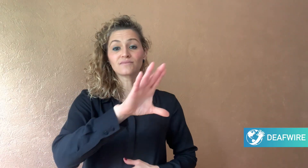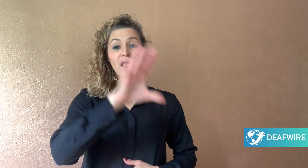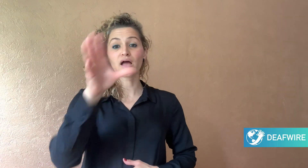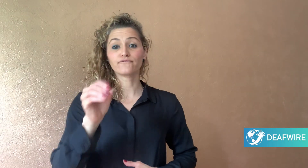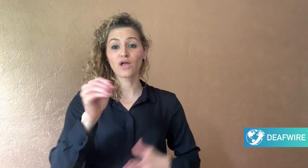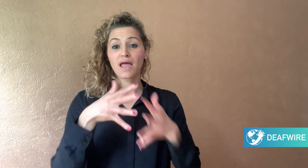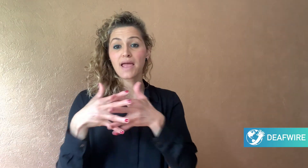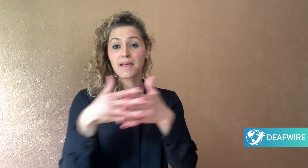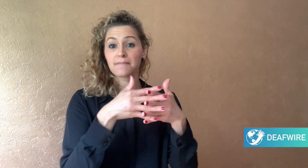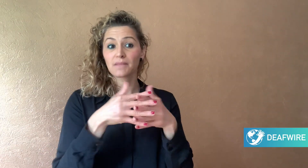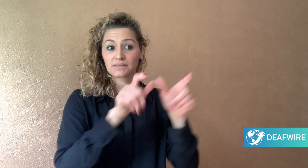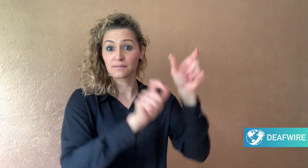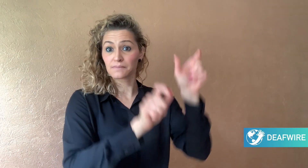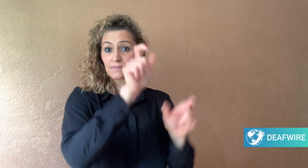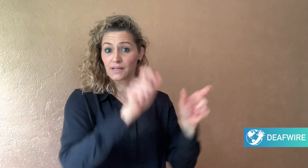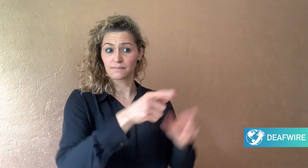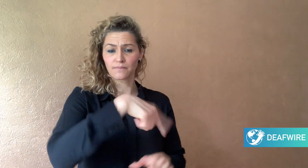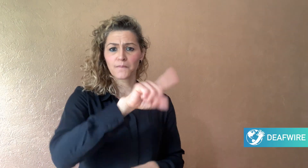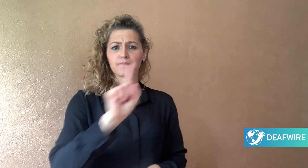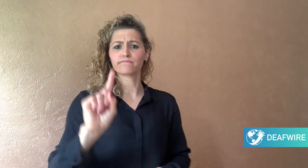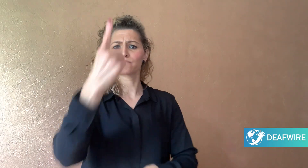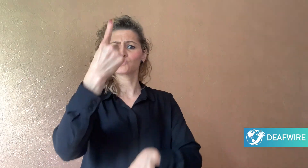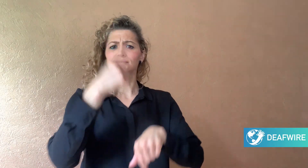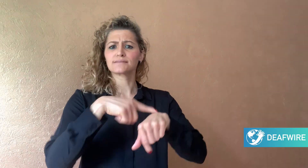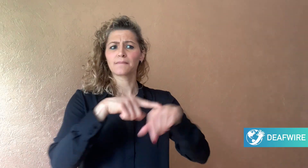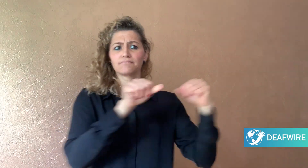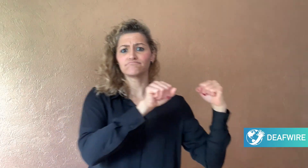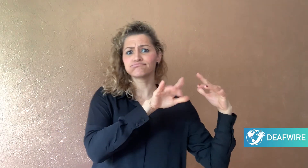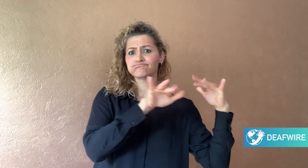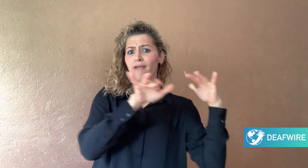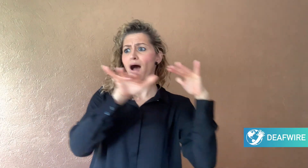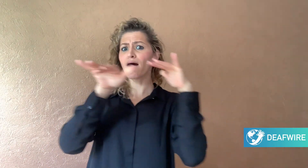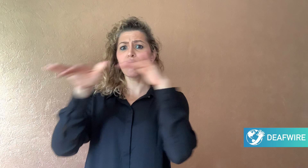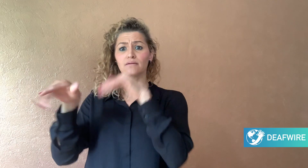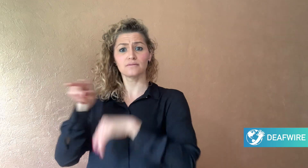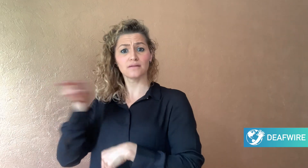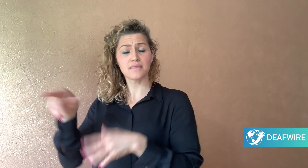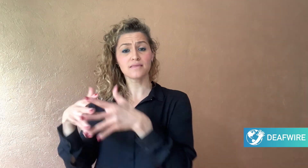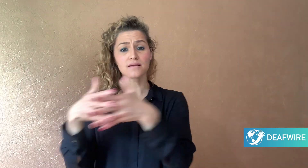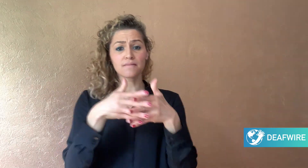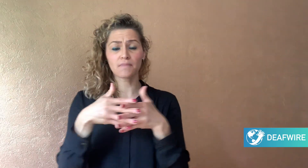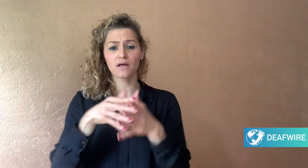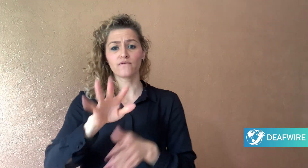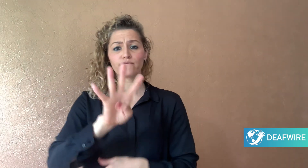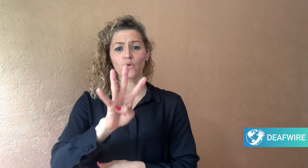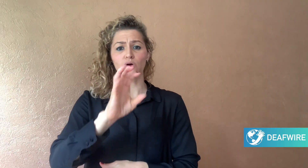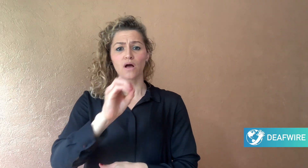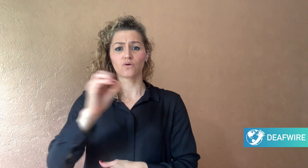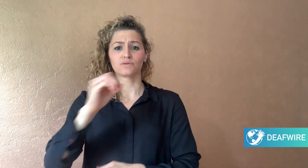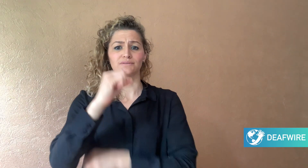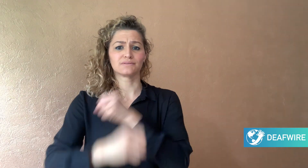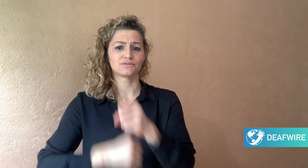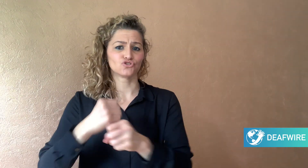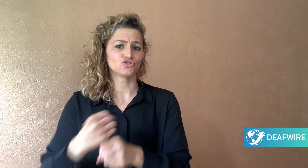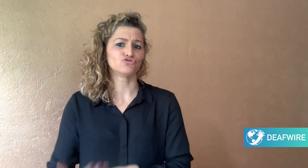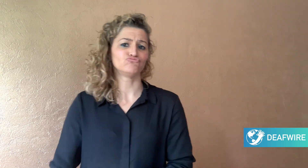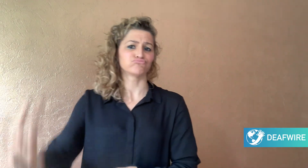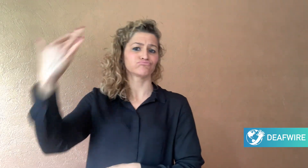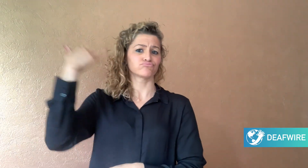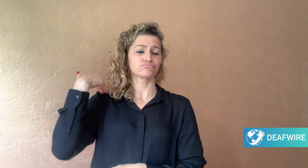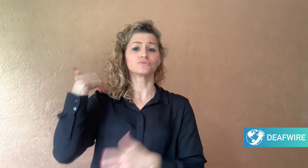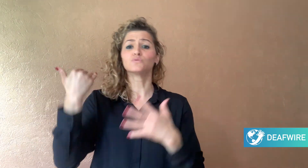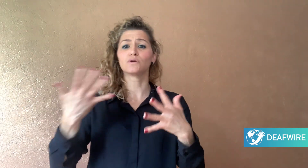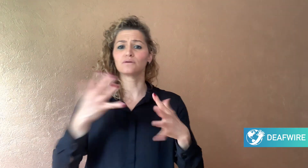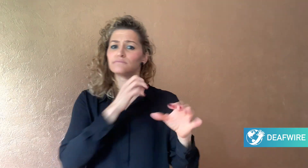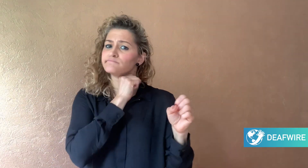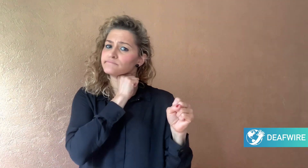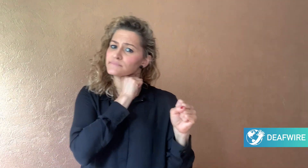African Americans first arrived in the USA 400 years ago as slaves.